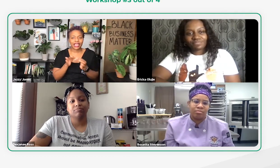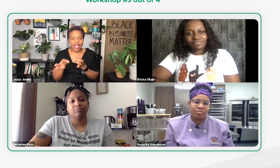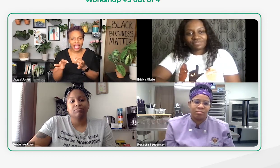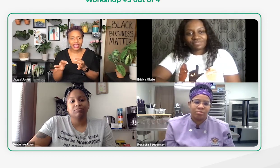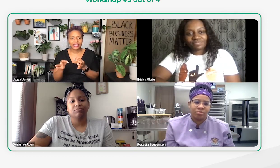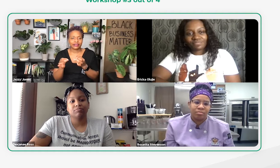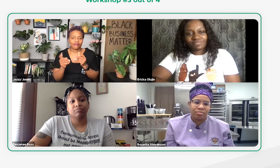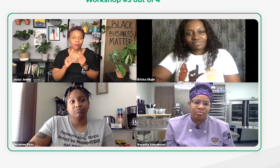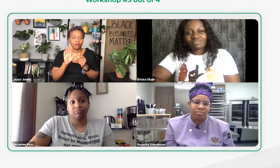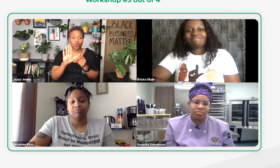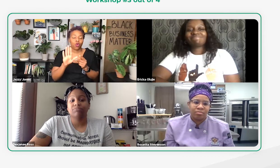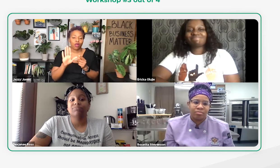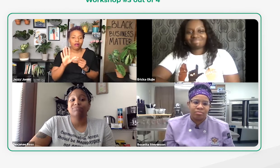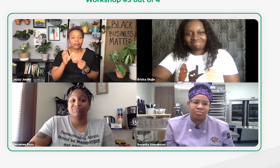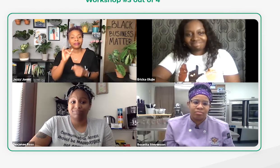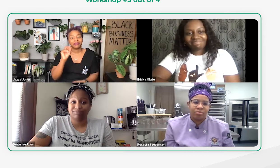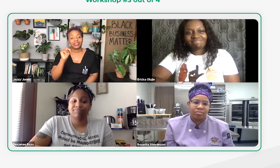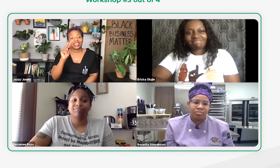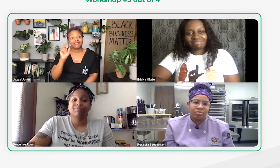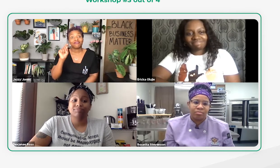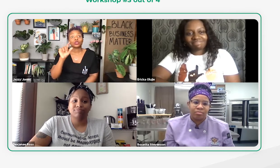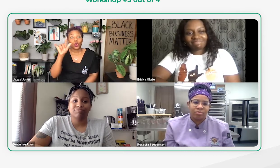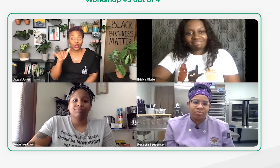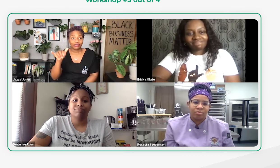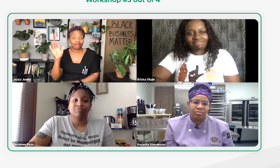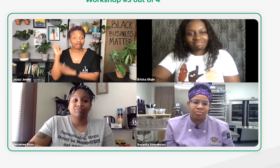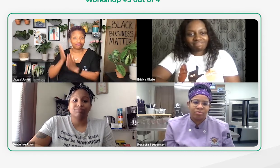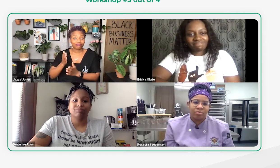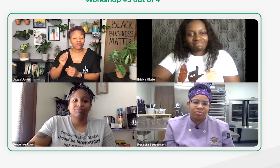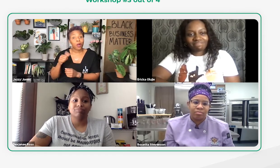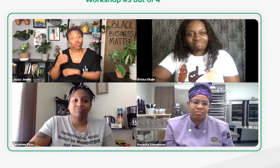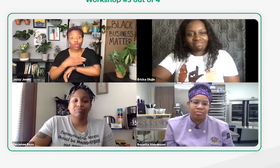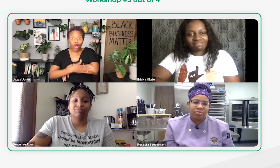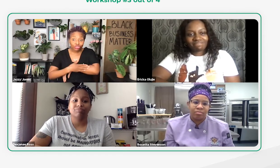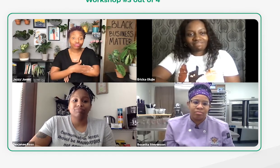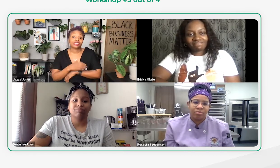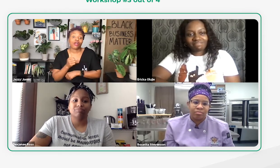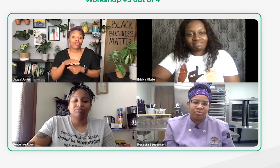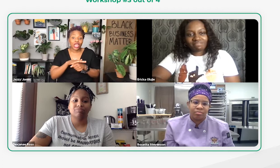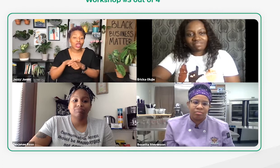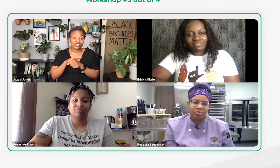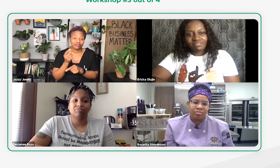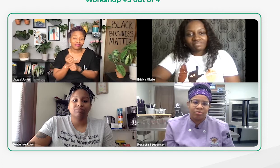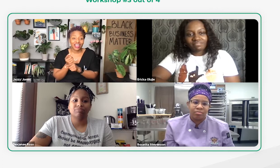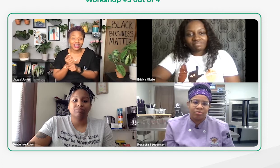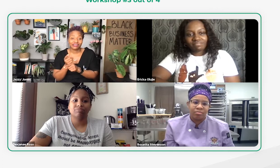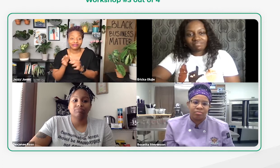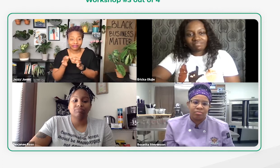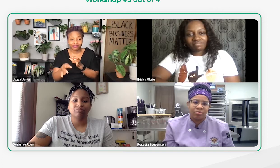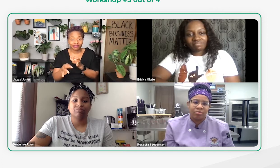Well, there was a lot of delivery delays. I'm sure your inventory from other countries, overseas,